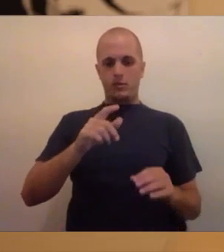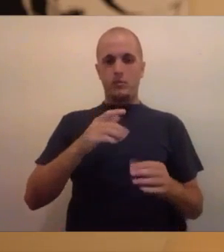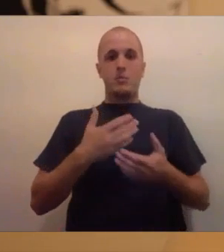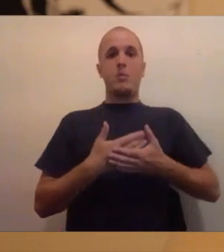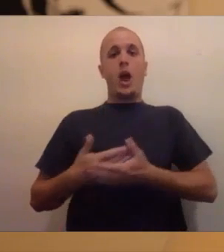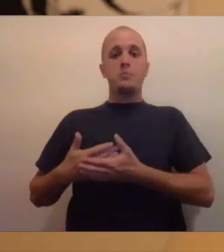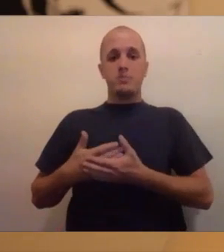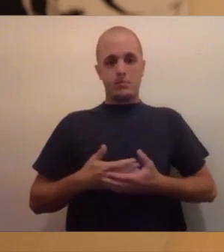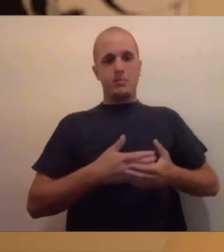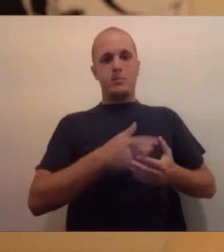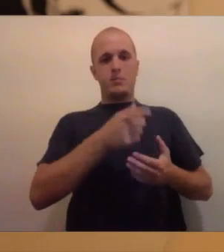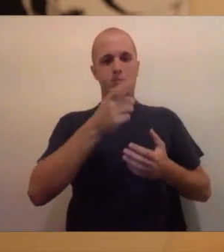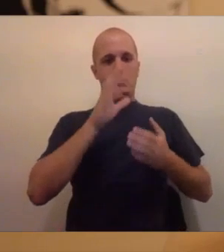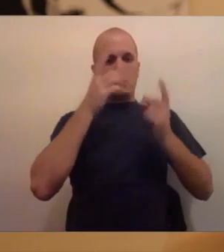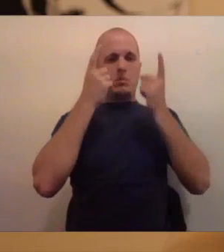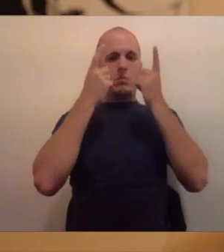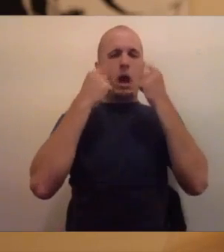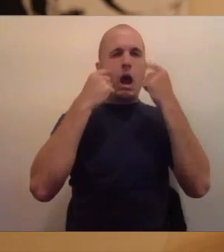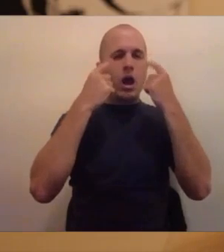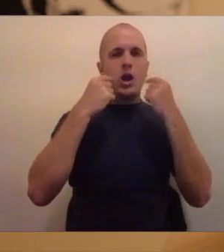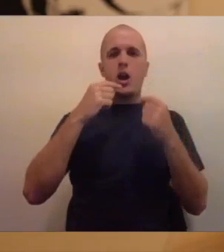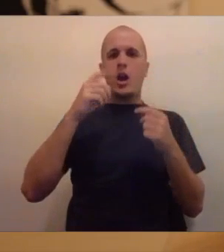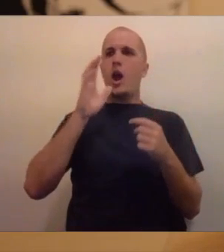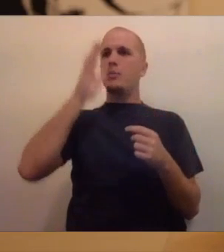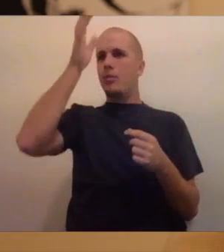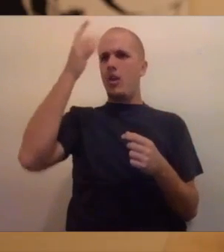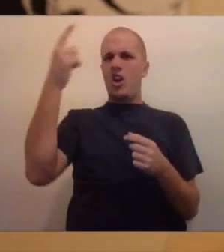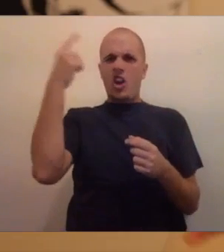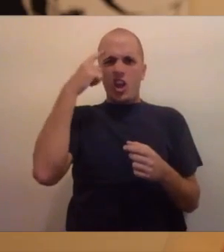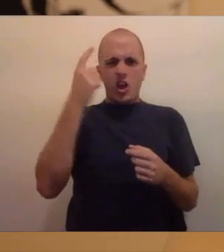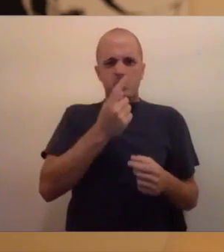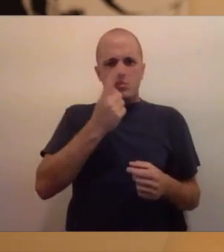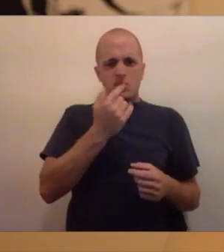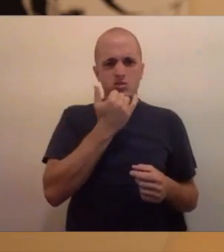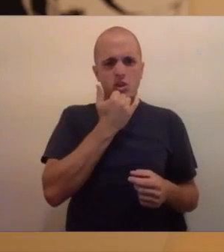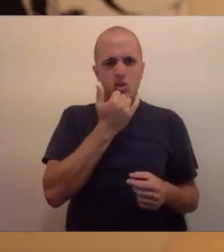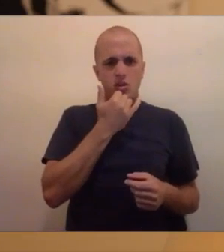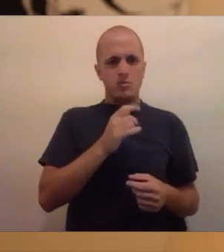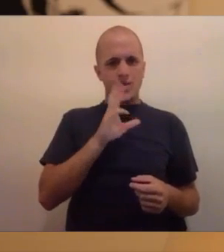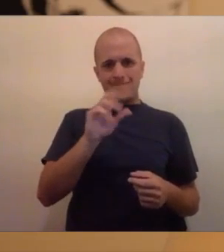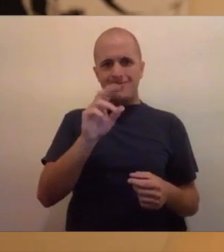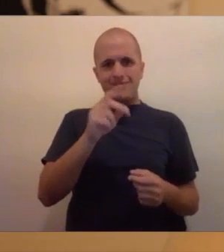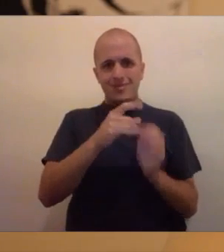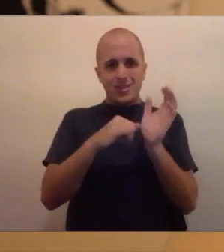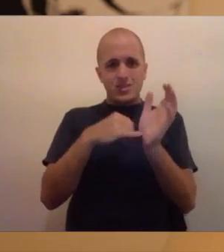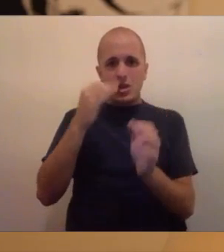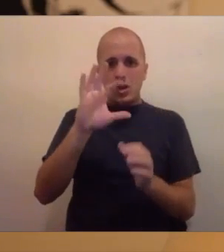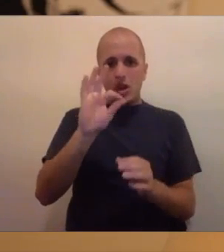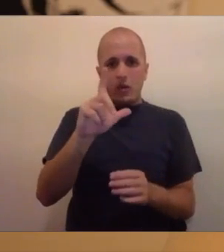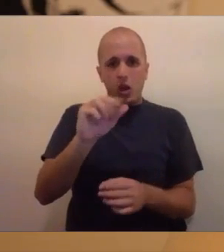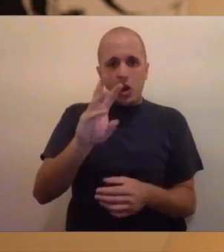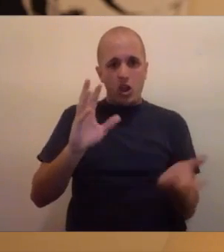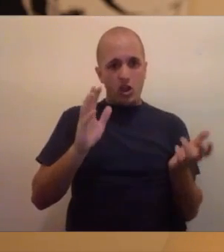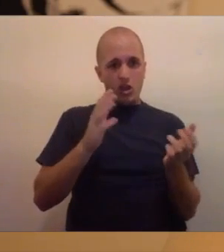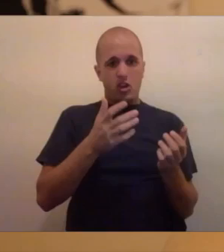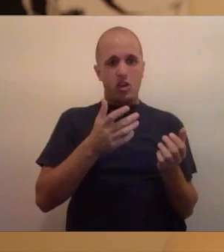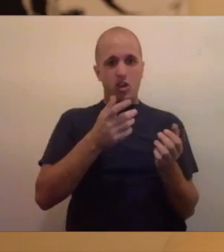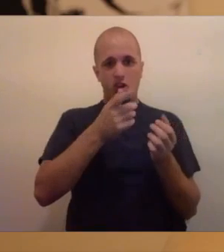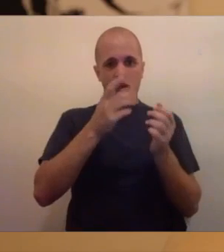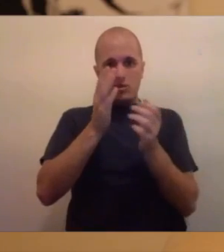again. Like, a baby, when it cries parent think it's something wrong.